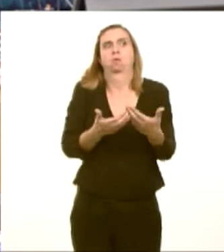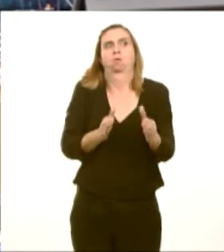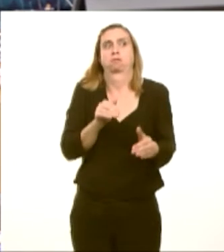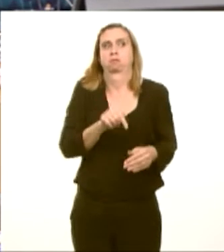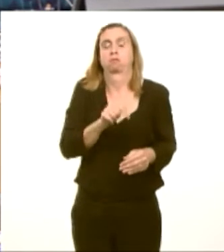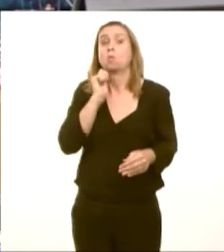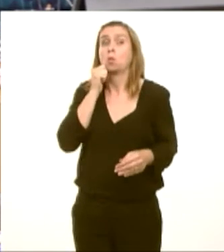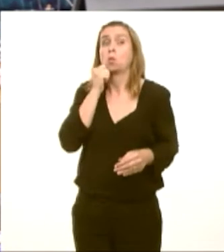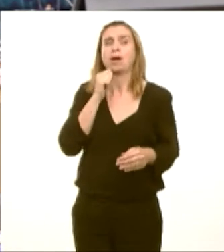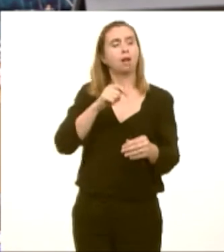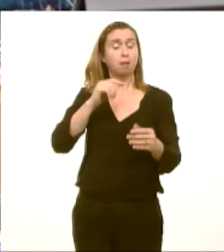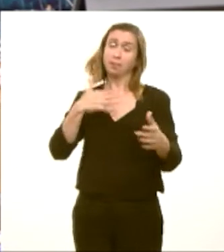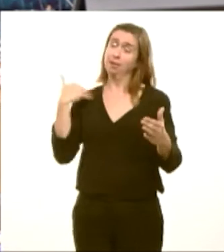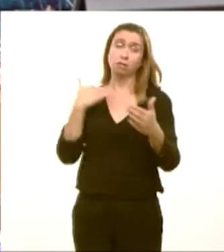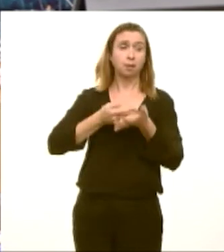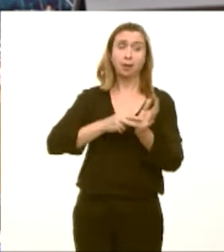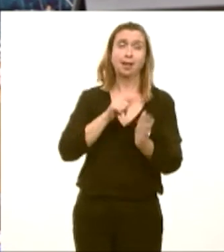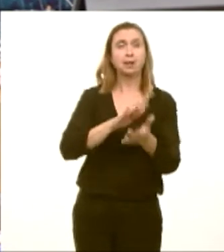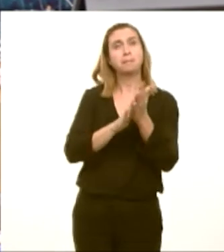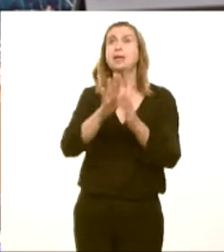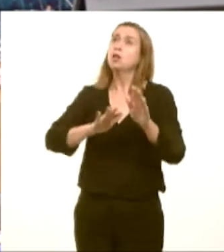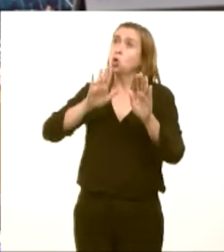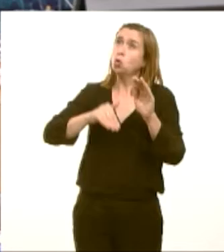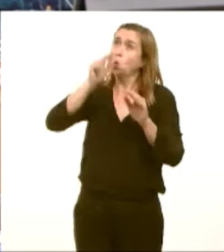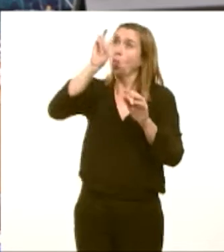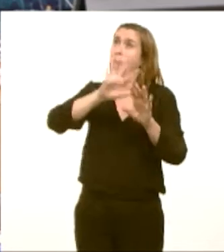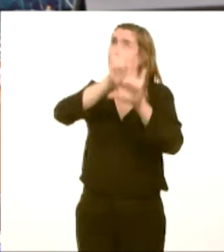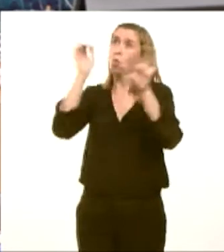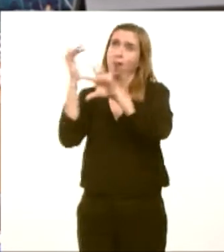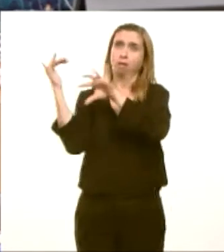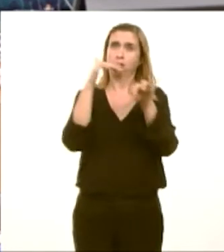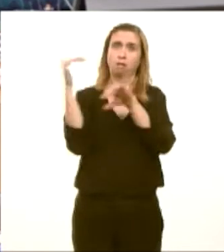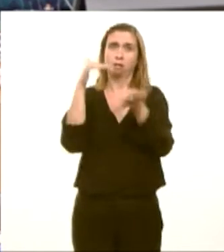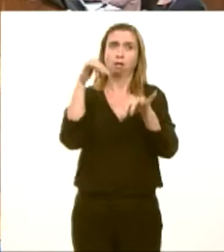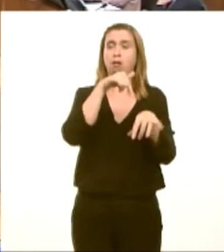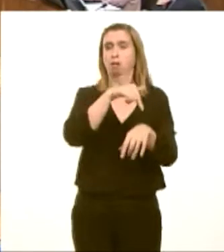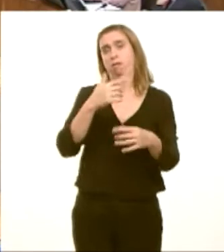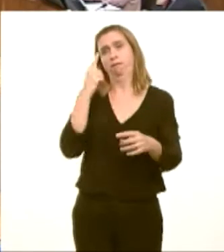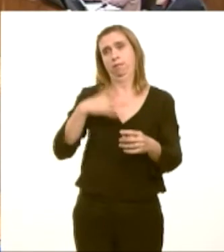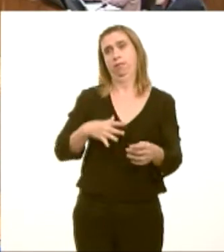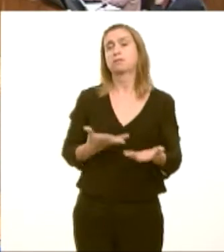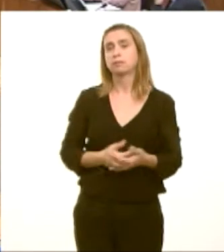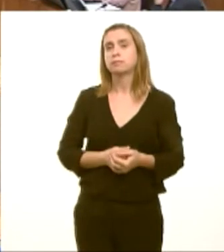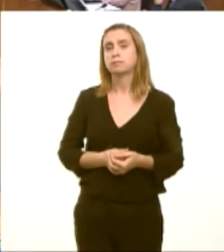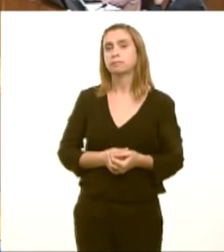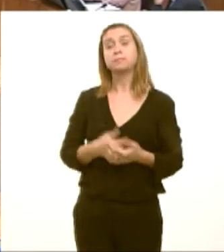planned, that will serve all the people in the north of Wales. Y Llywydd / The Presiding Officer: We now move to the leader of the Welsh Liberal Democrats, Kirsty Williams.